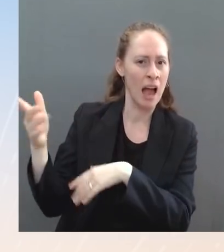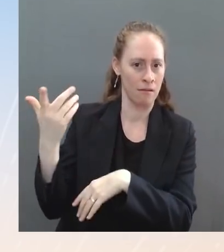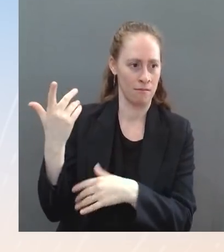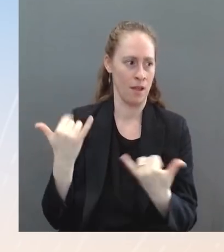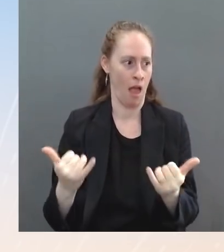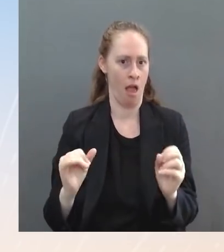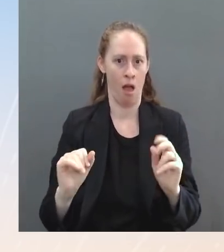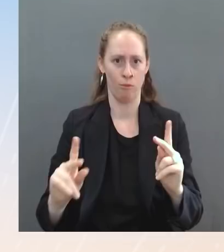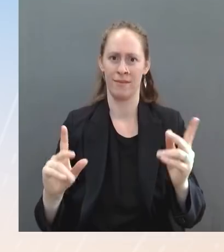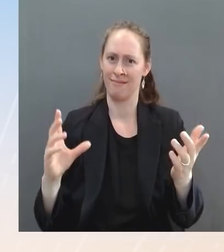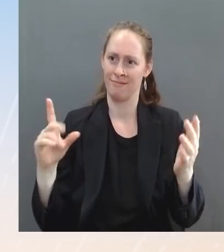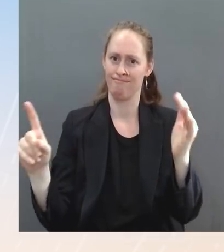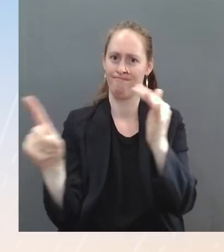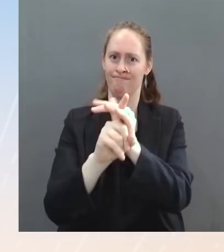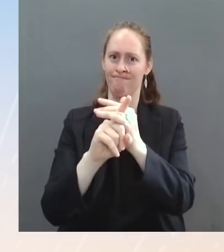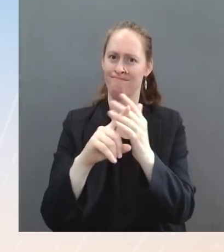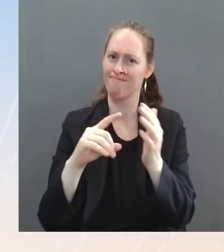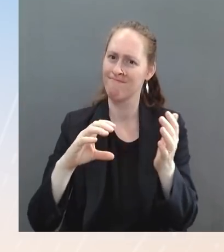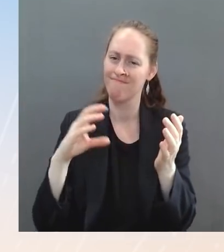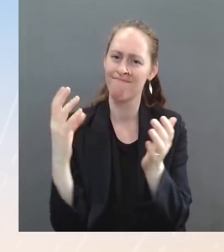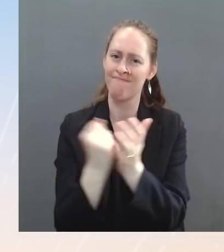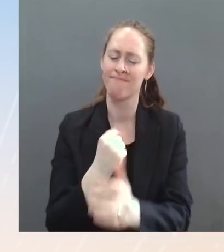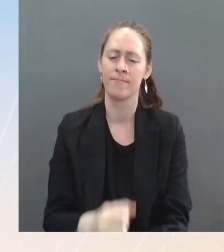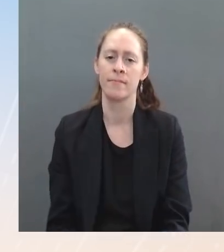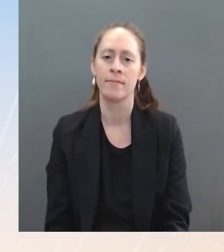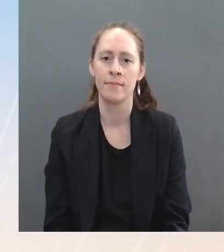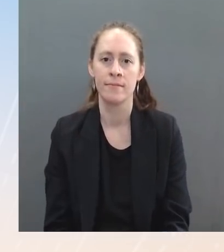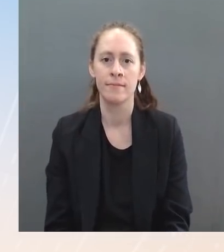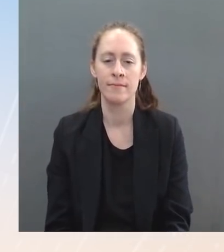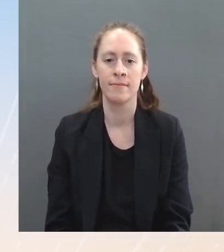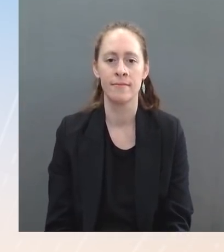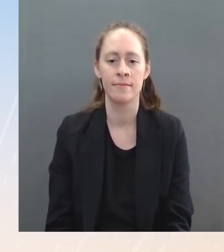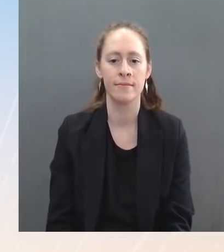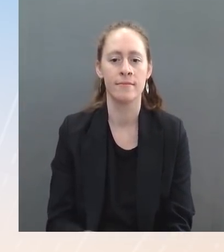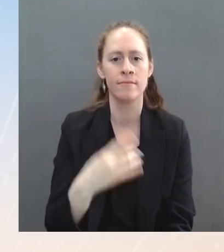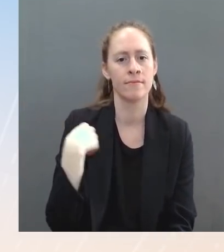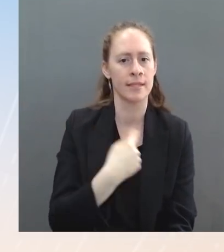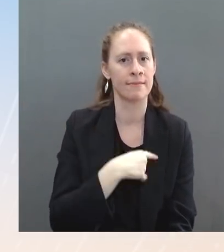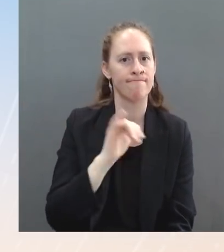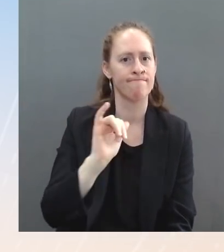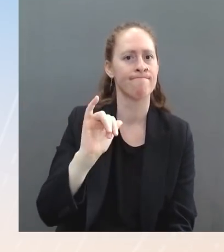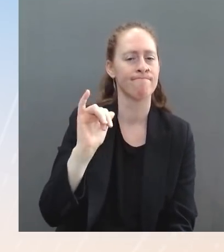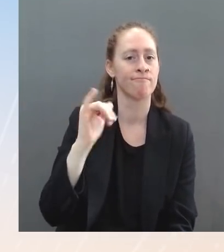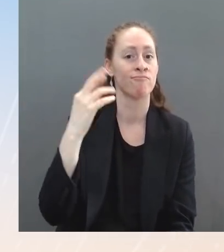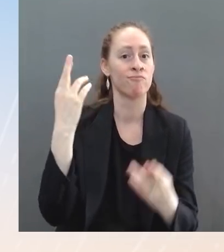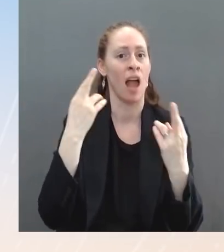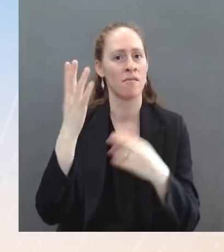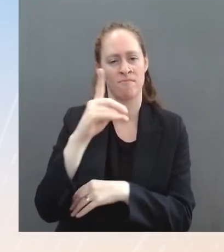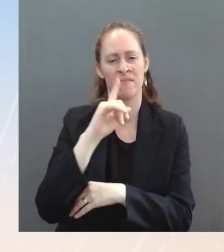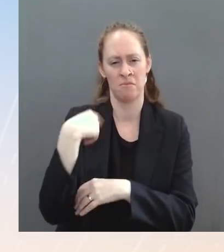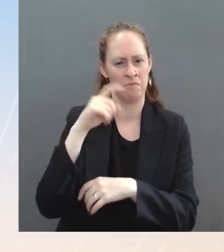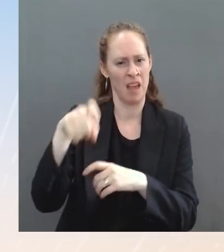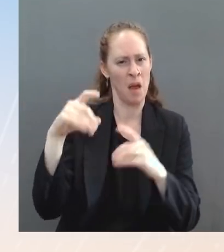but move even more quickly in the steps that we can take. I think the message that we have is that not only --